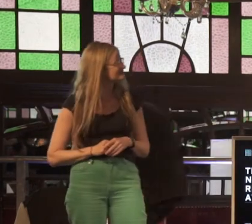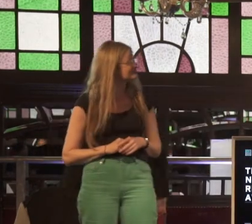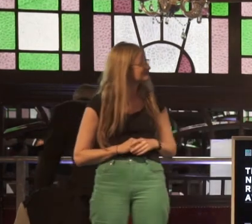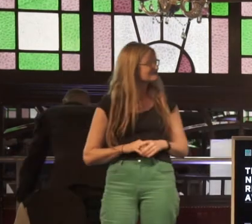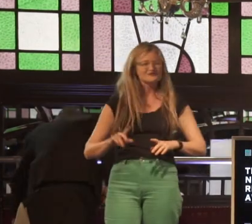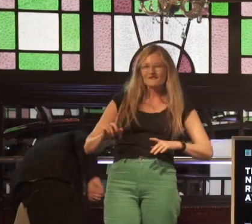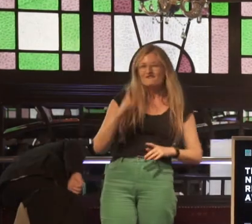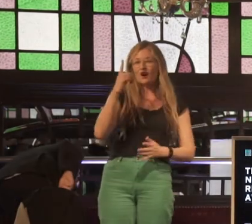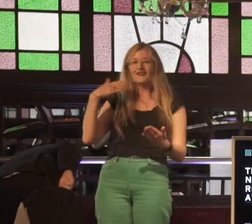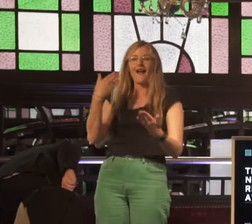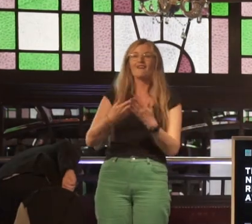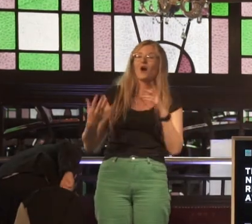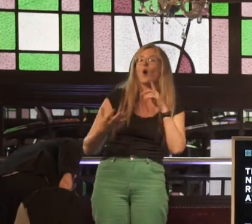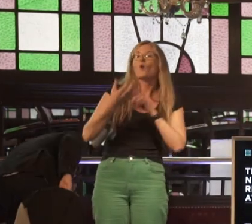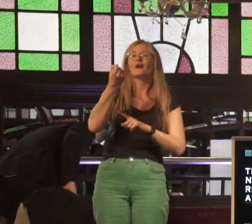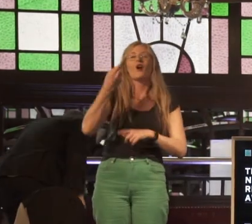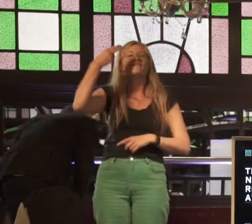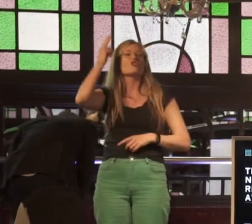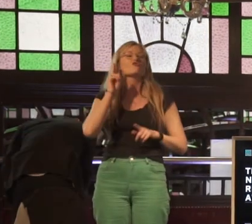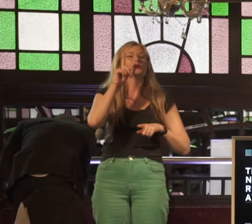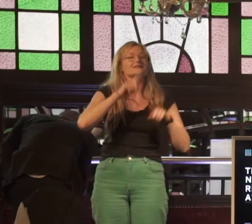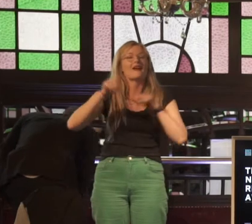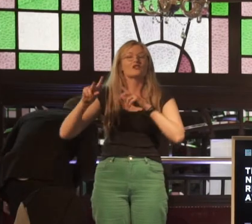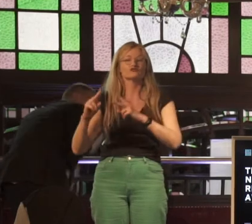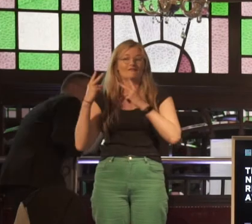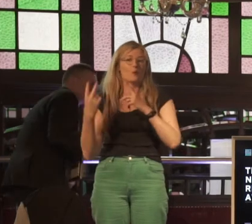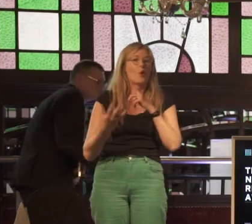So the first ever winner of a Neurodiverse Review Award is: